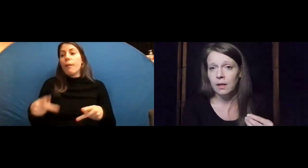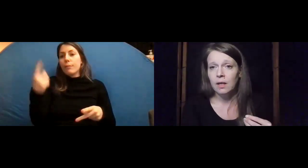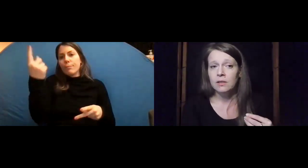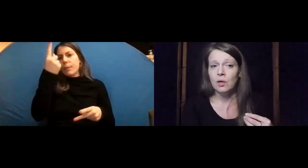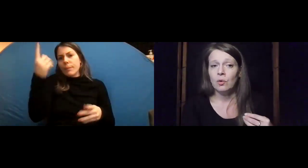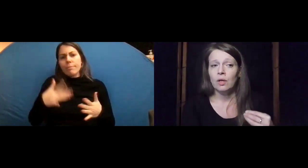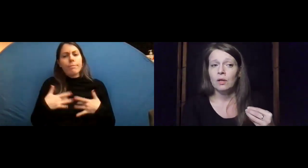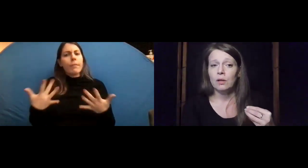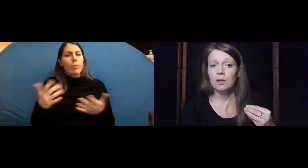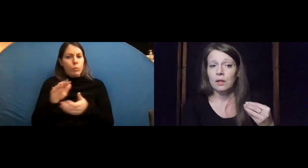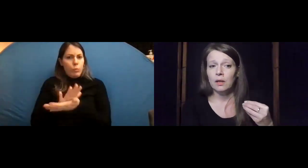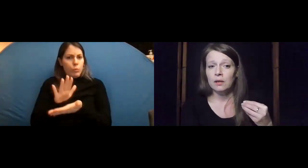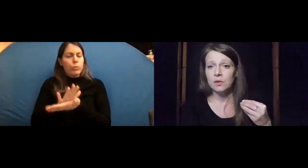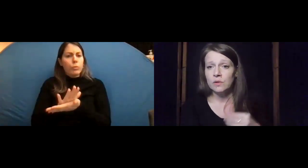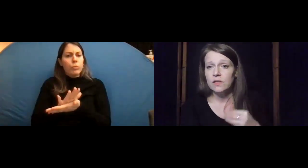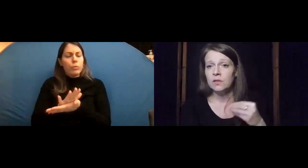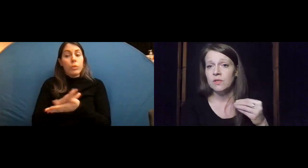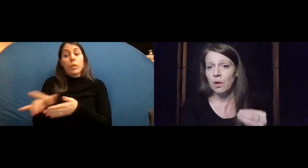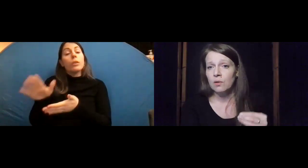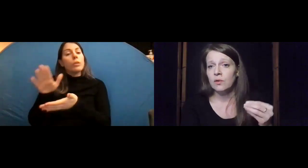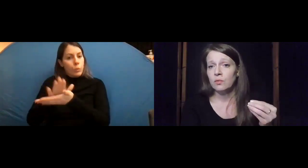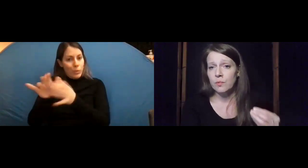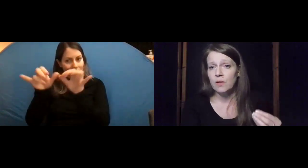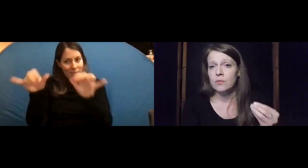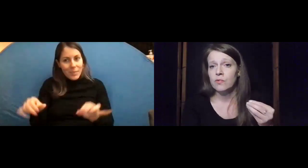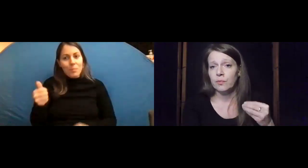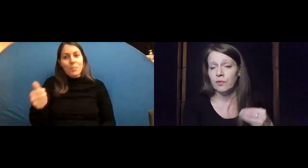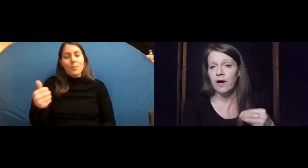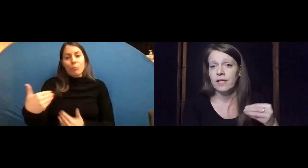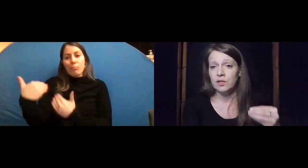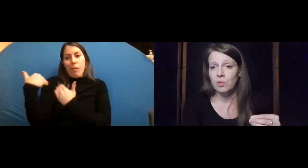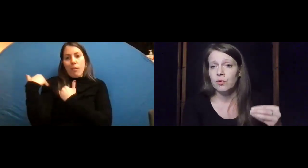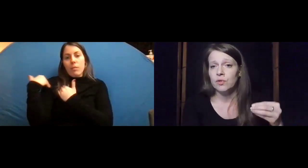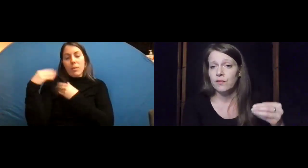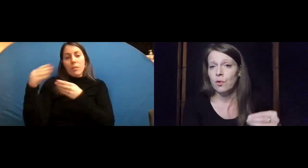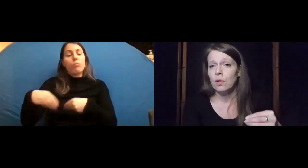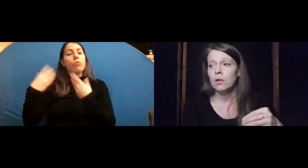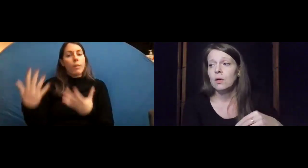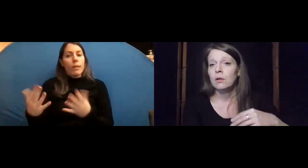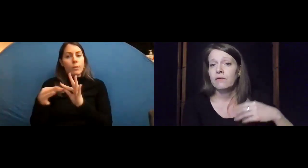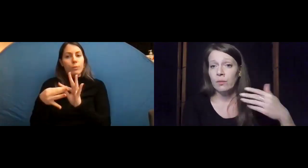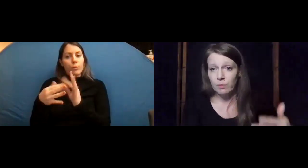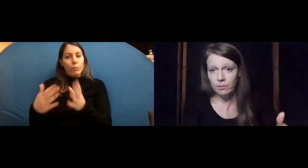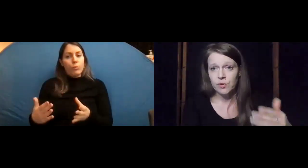to come to a holiday party or pageant; right? So the school system is also